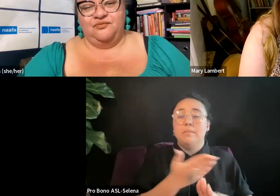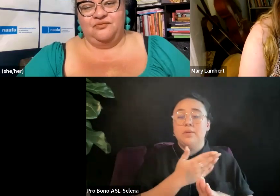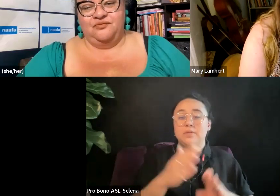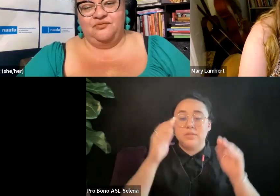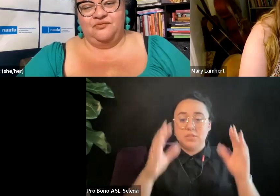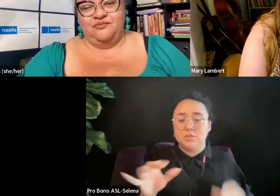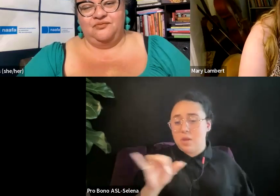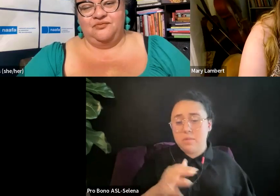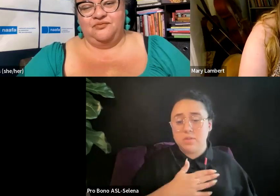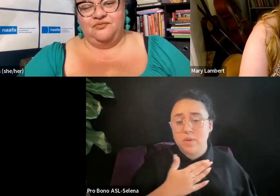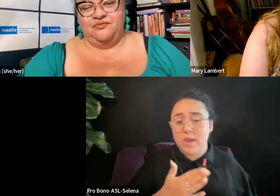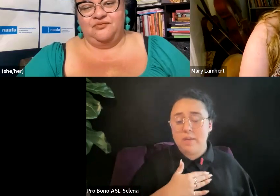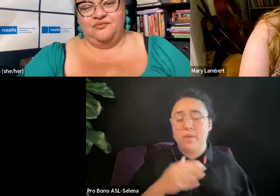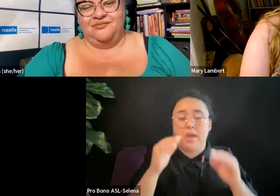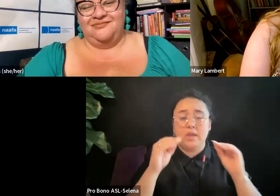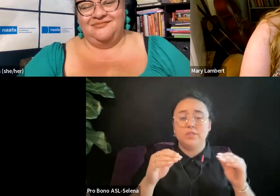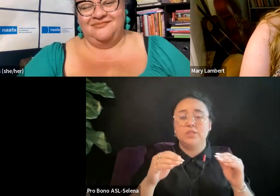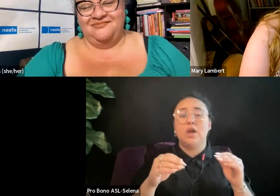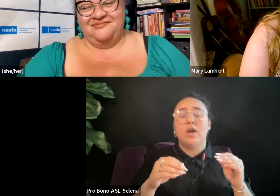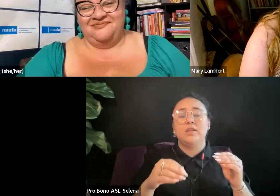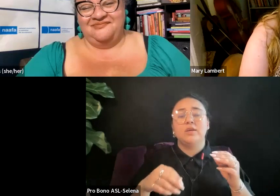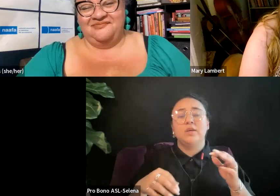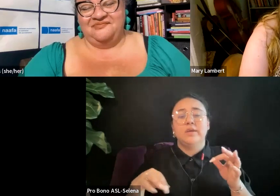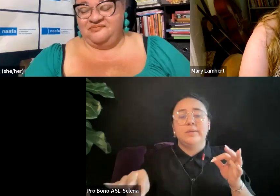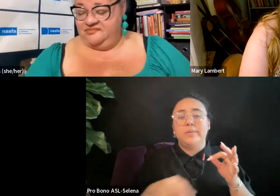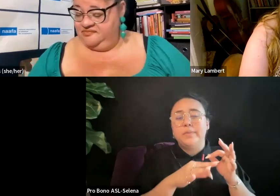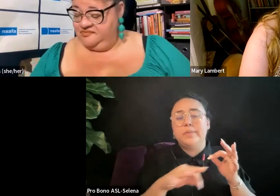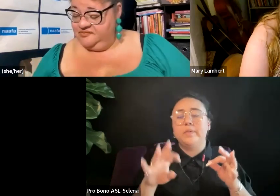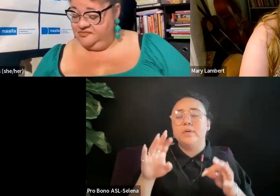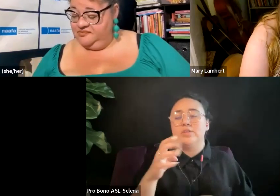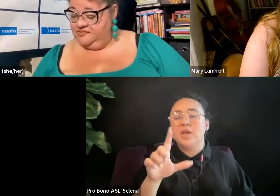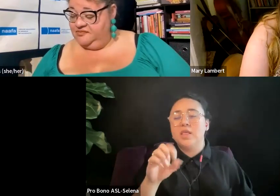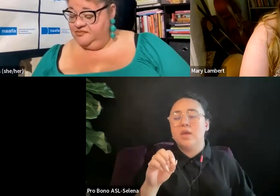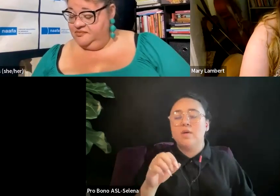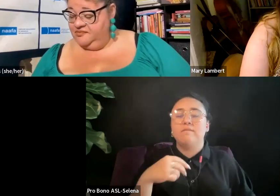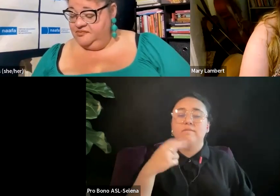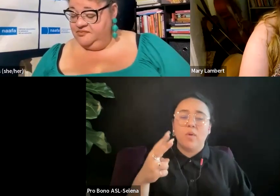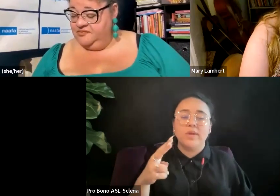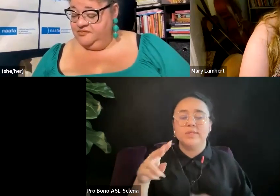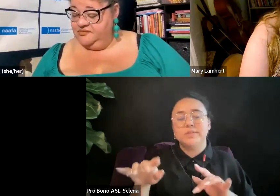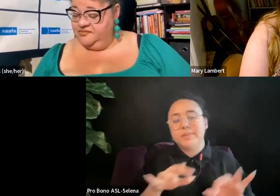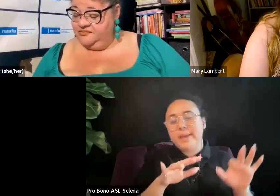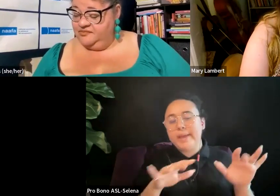I love I taught cello and voice and piano in high school and in college,